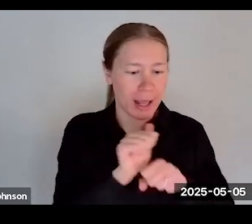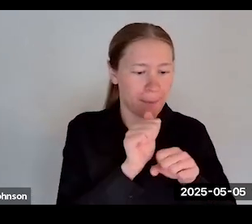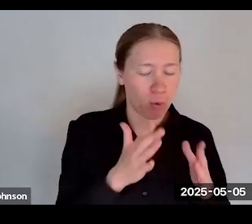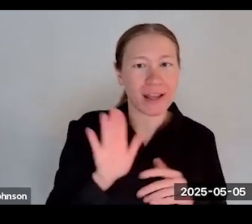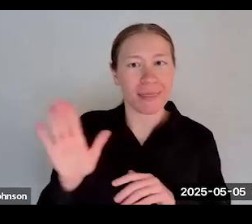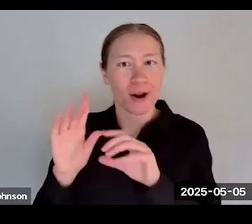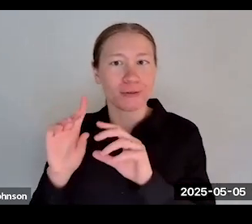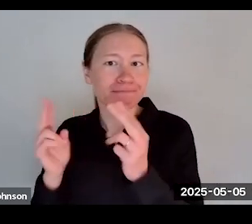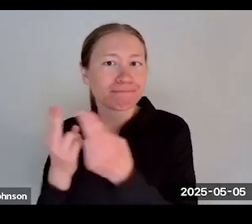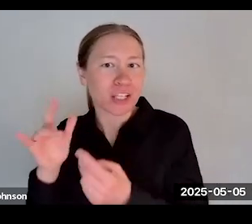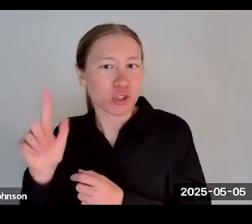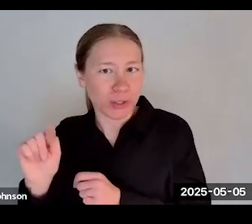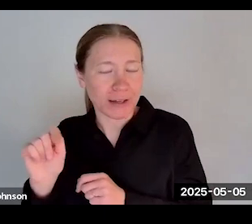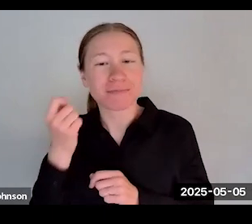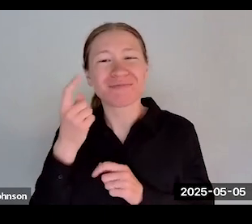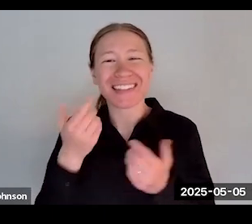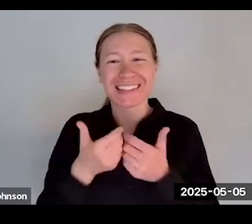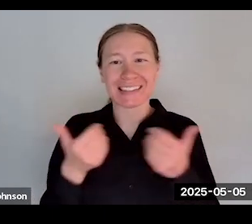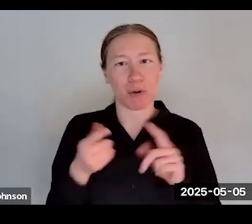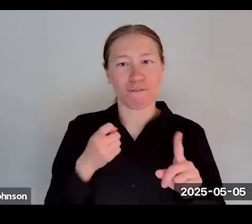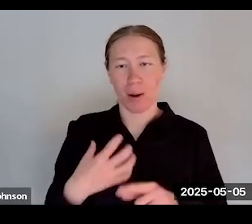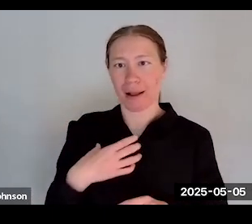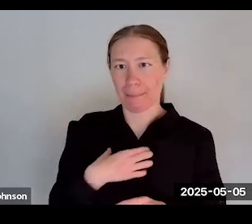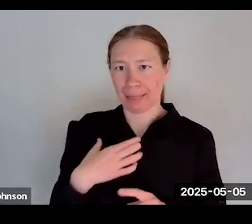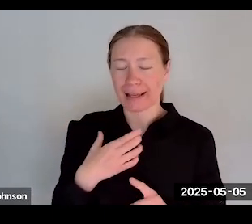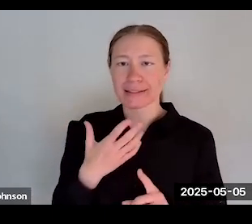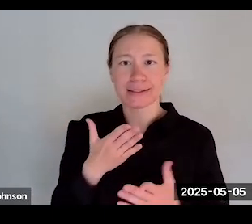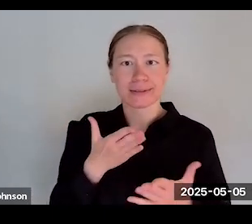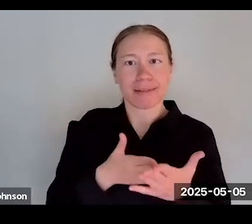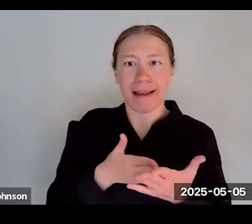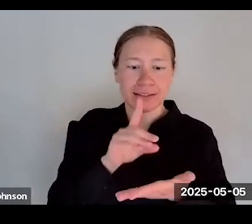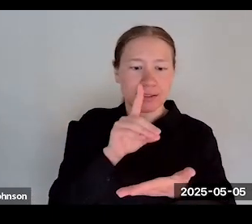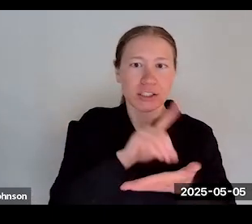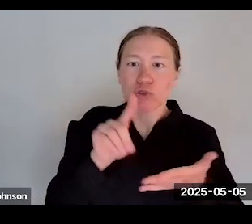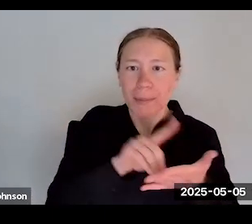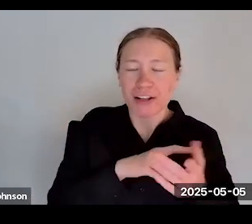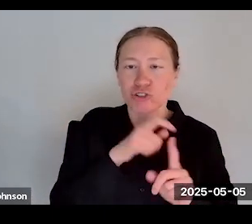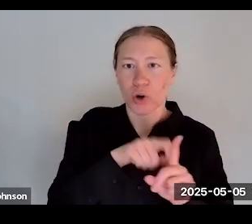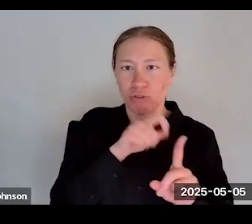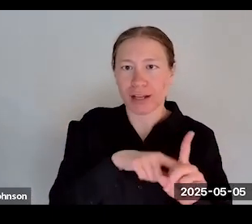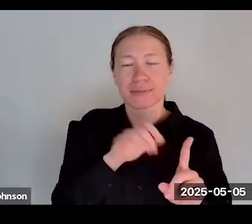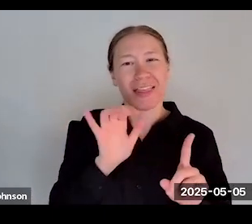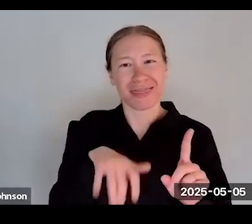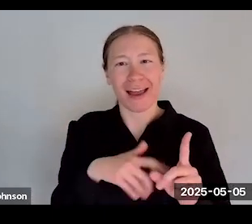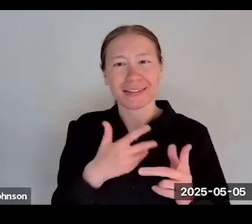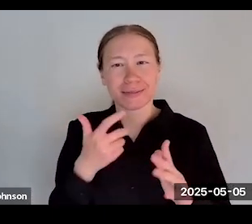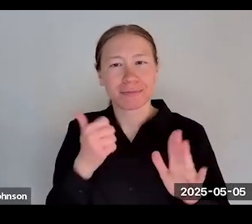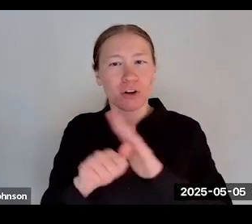that this process is separate from handling complaints of discrimination or harassment, which are addressed by other channels.